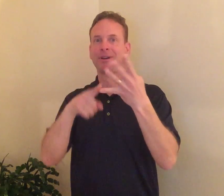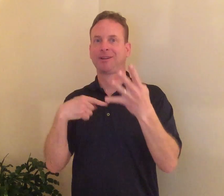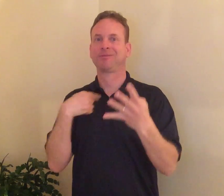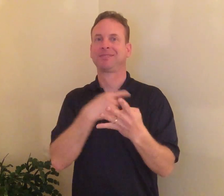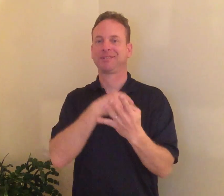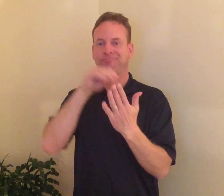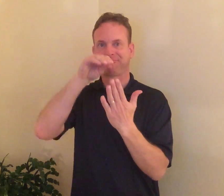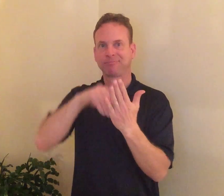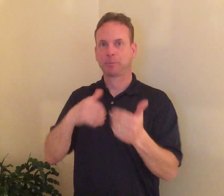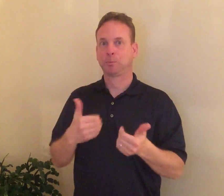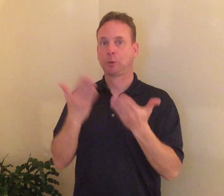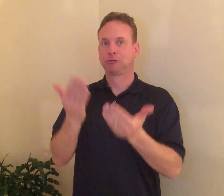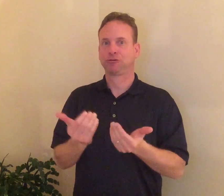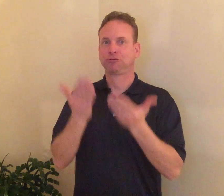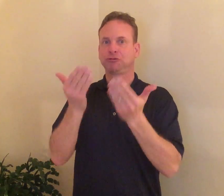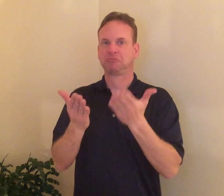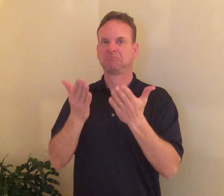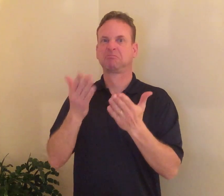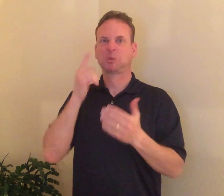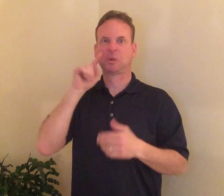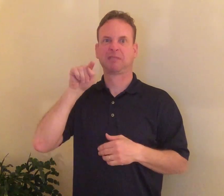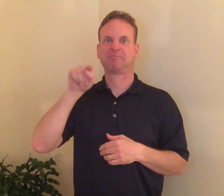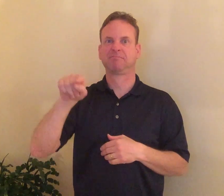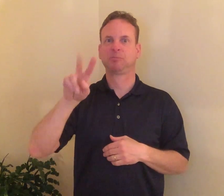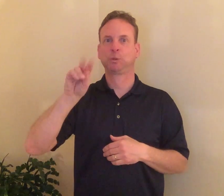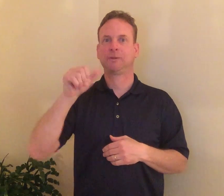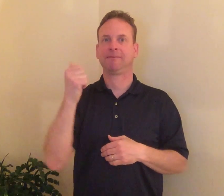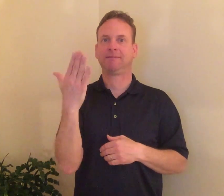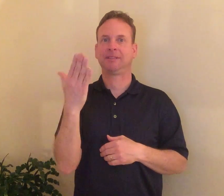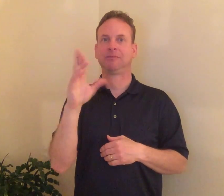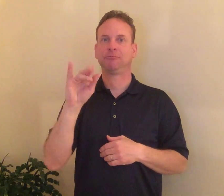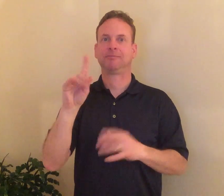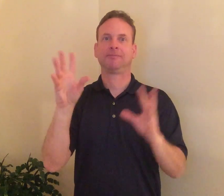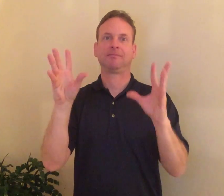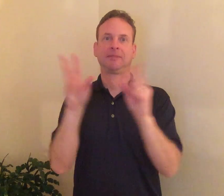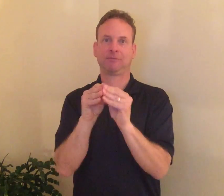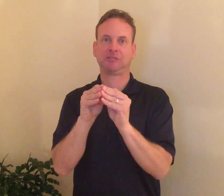All four we have submitted as motions for the 2015 Business Meeting at the RID National